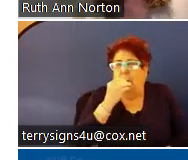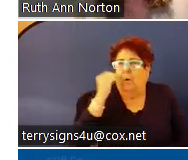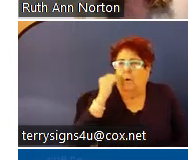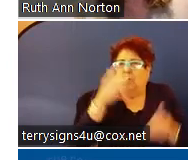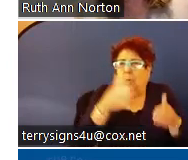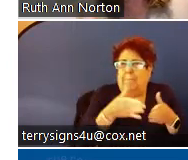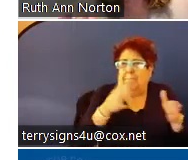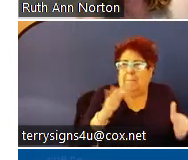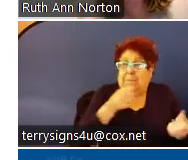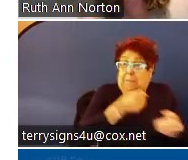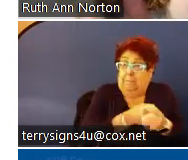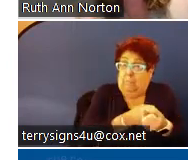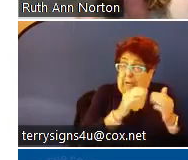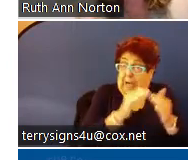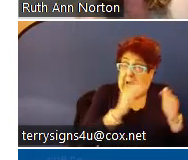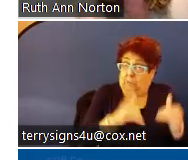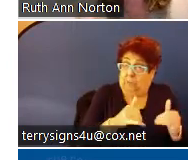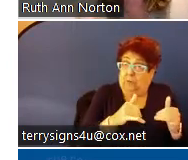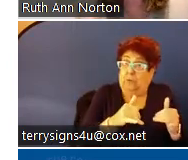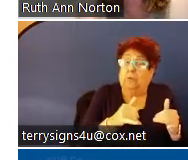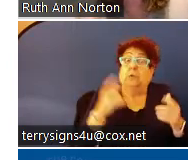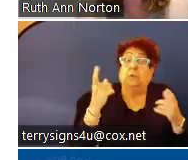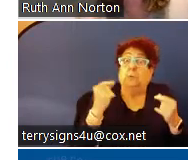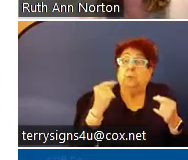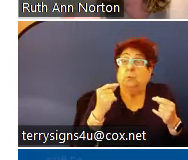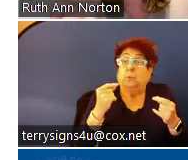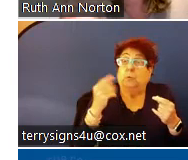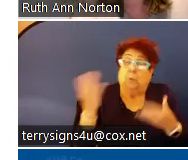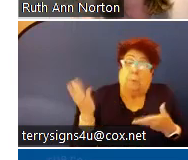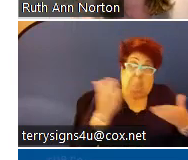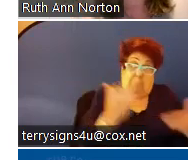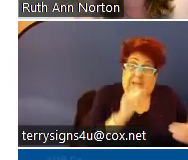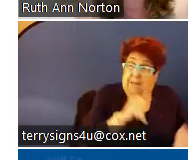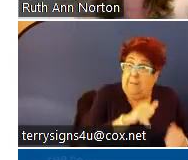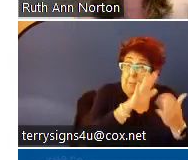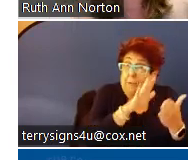And we were able to bring this approach in today and she has done significantly lower